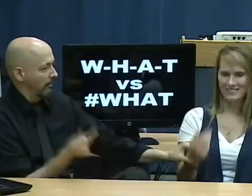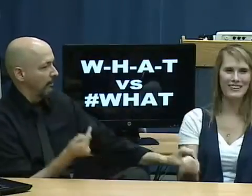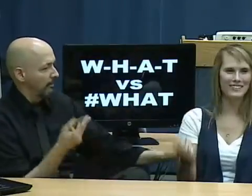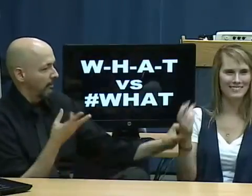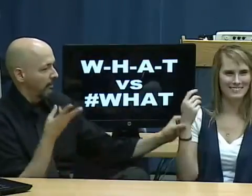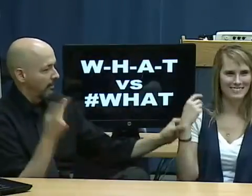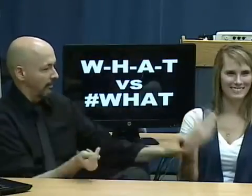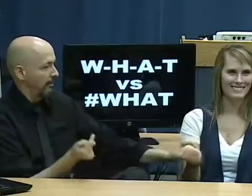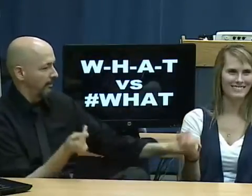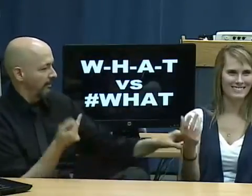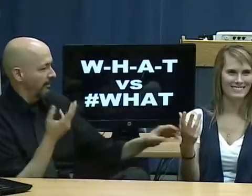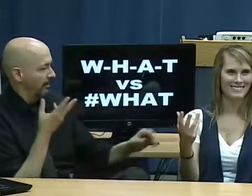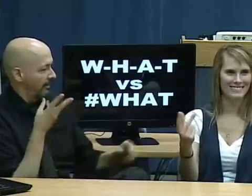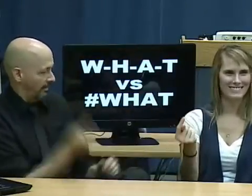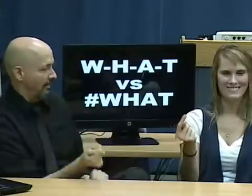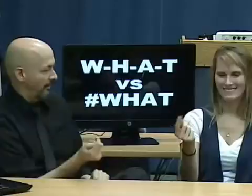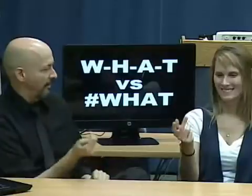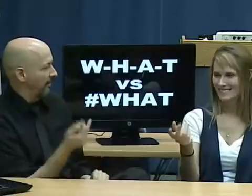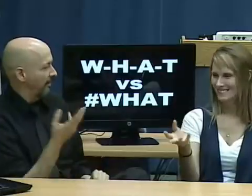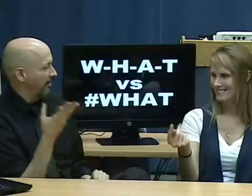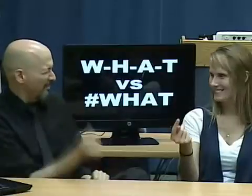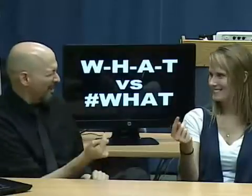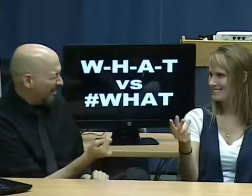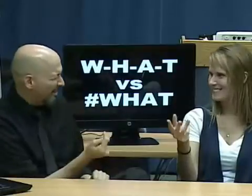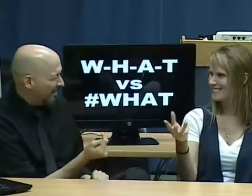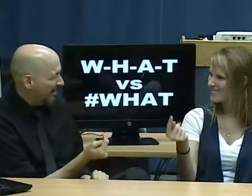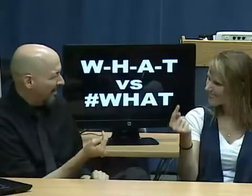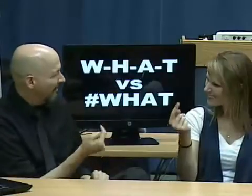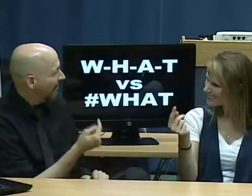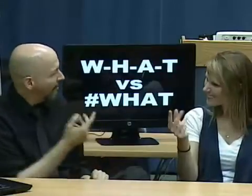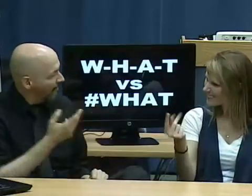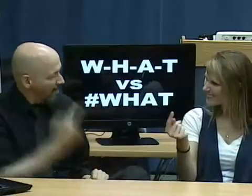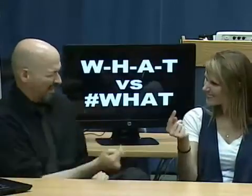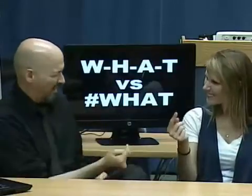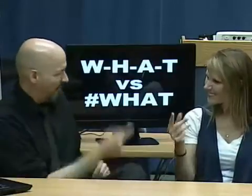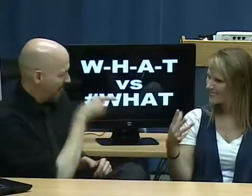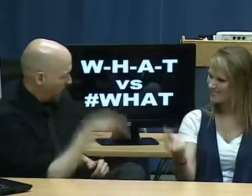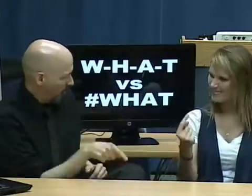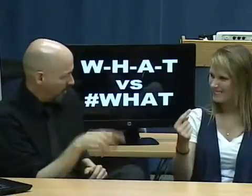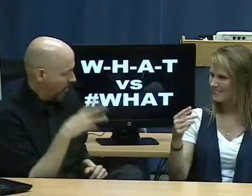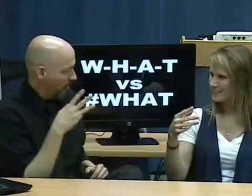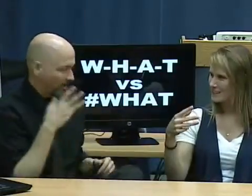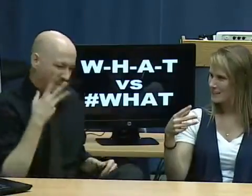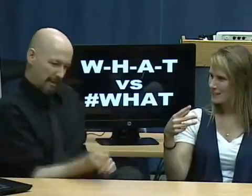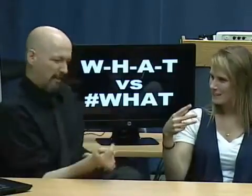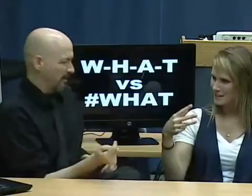Downward, like this. #WHAT #WHAT? #WHAT. Go that way.